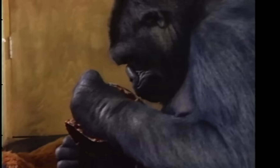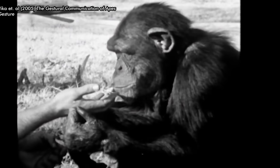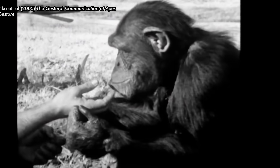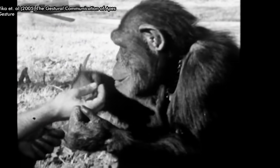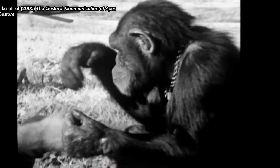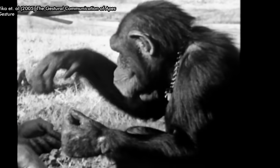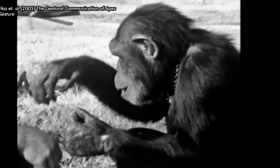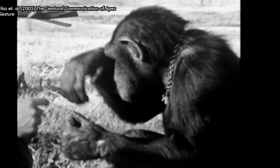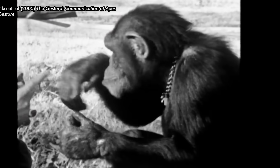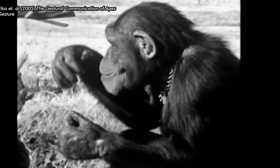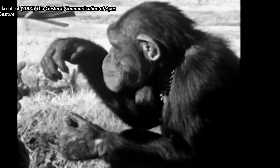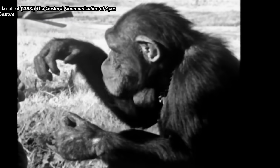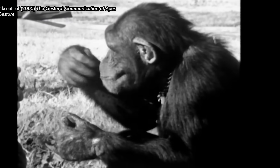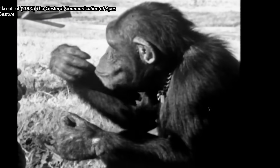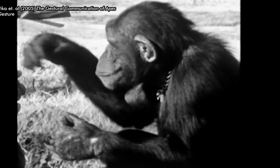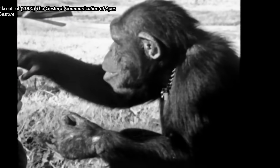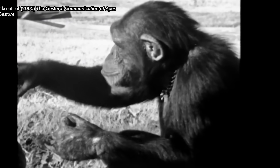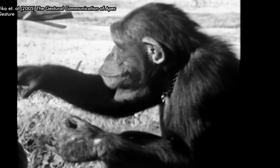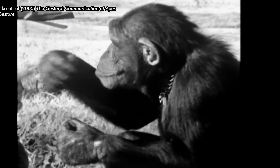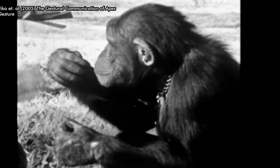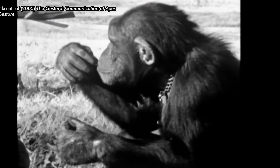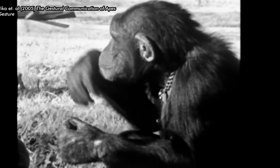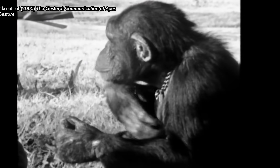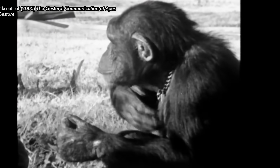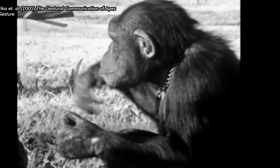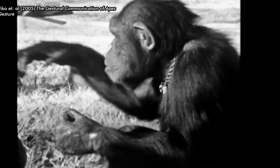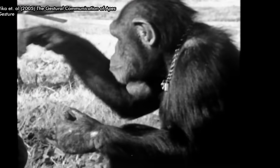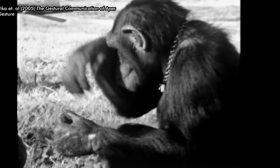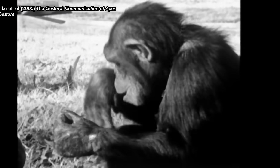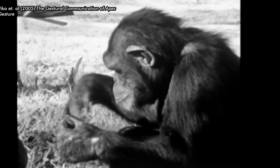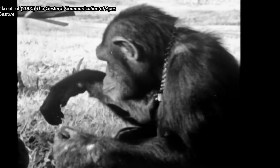Thanks to Washoe, a lot of ologists were trying to get their hands on various apes to teach them